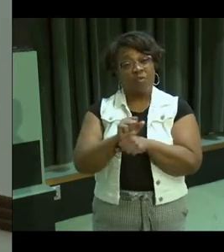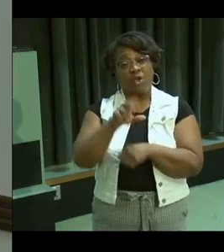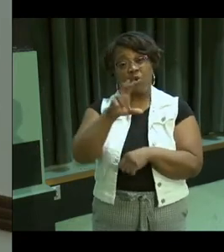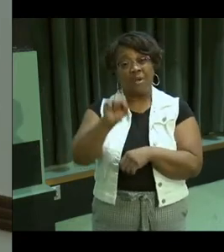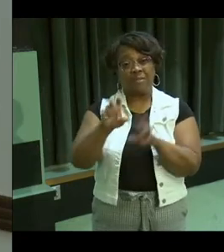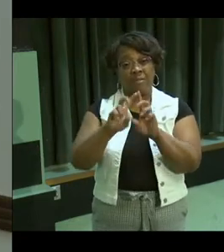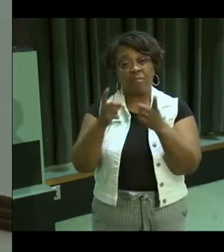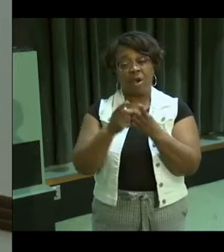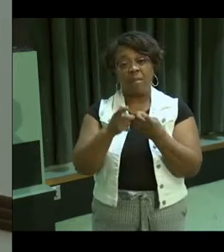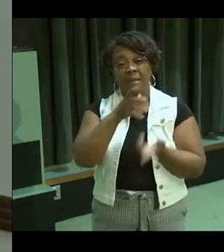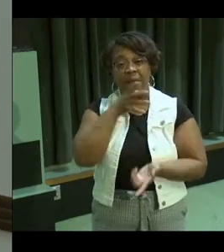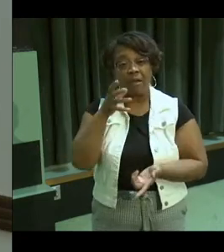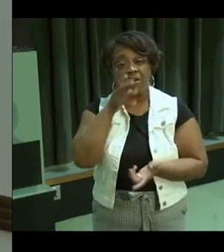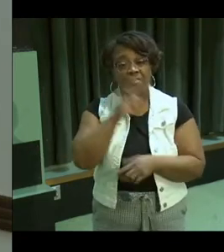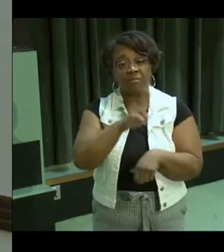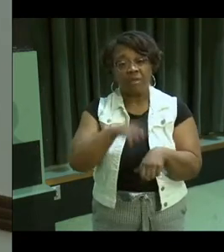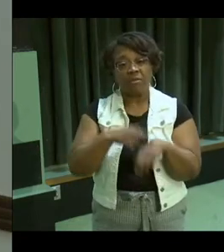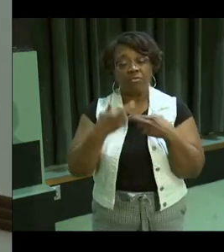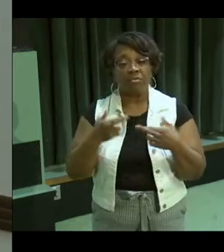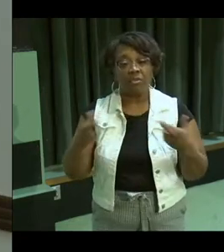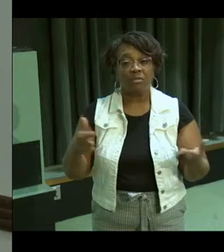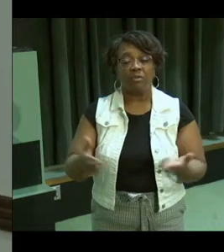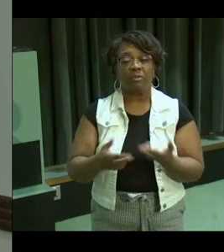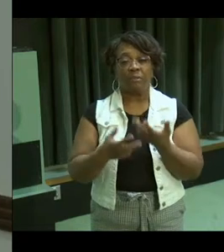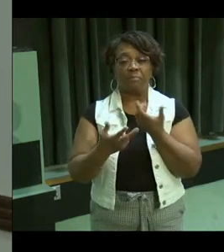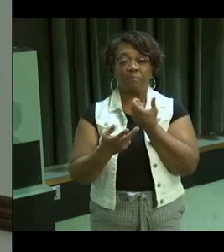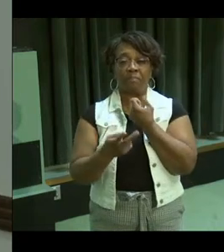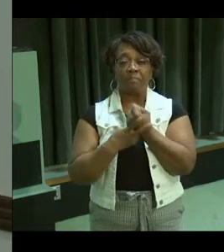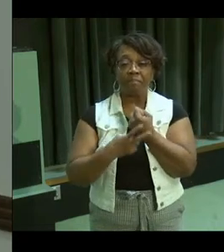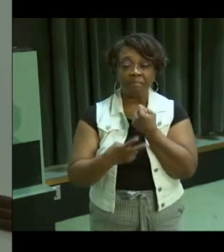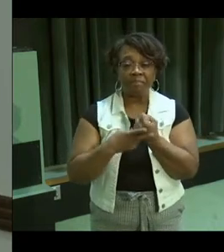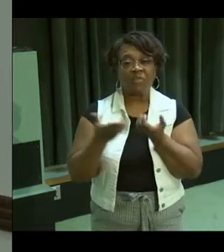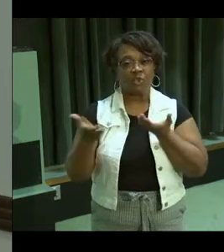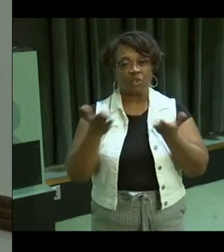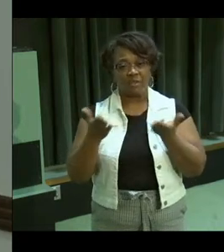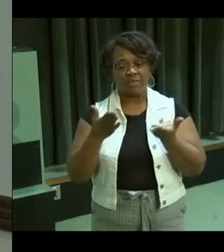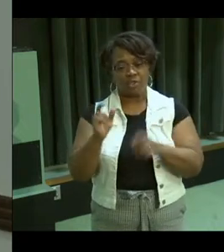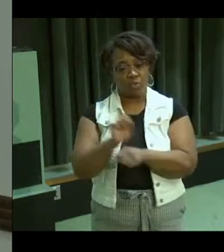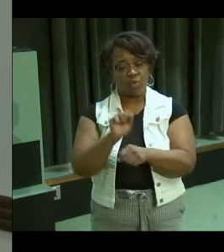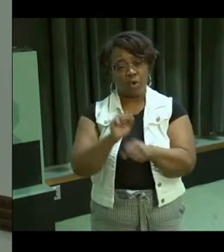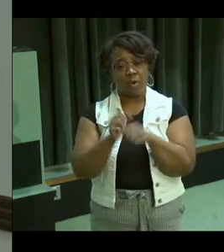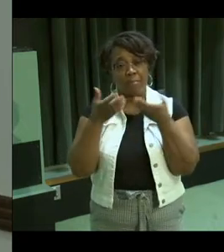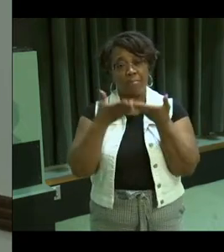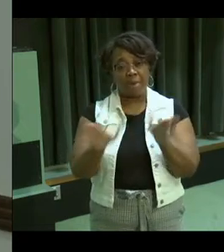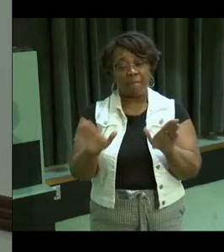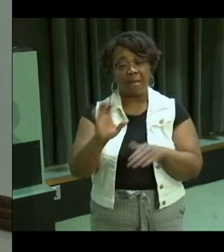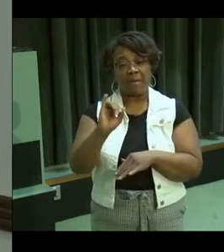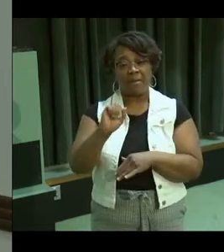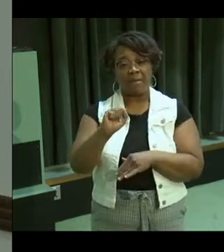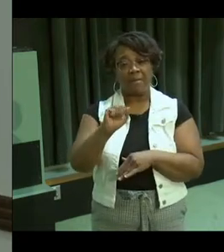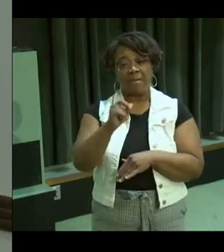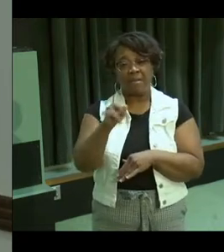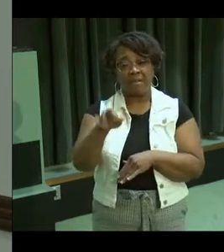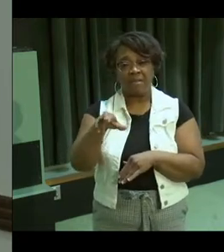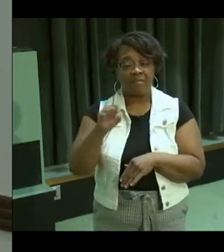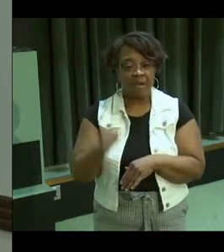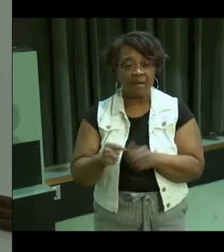Natural Resources Conservation